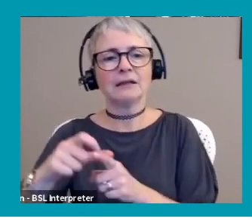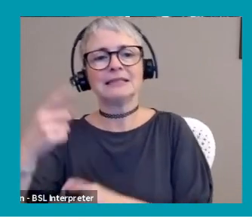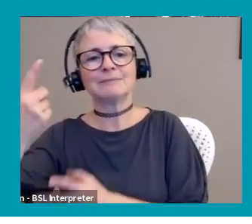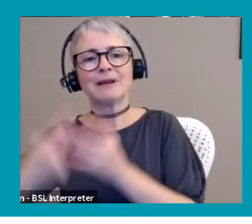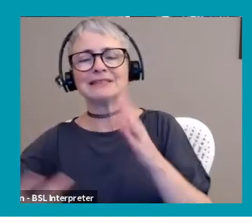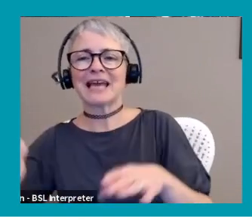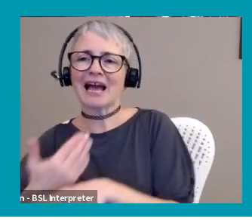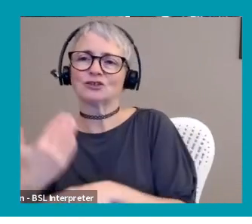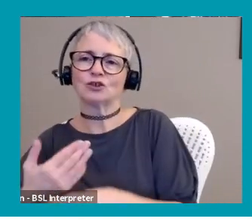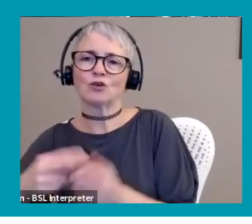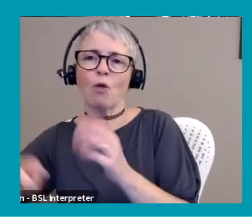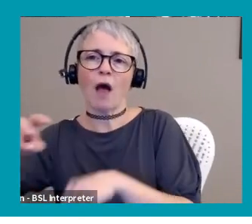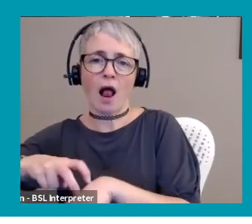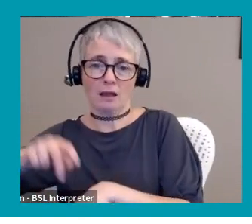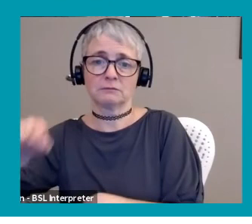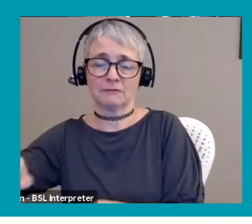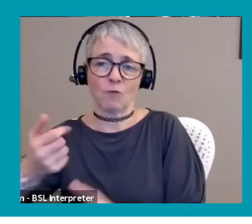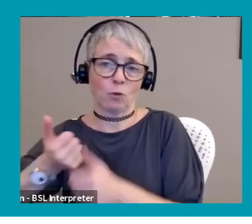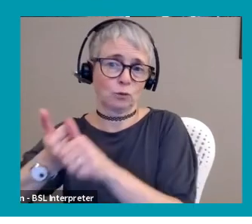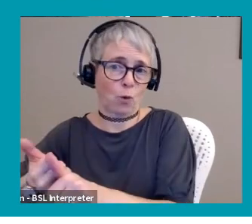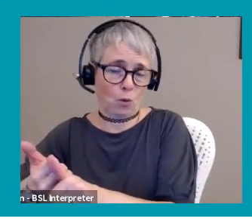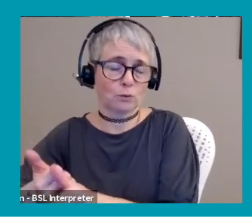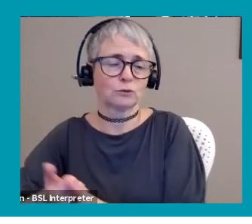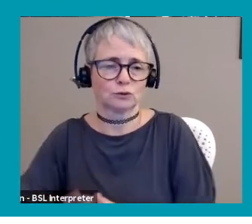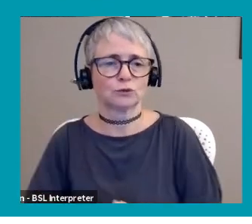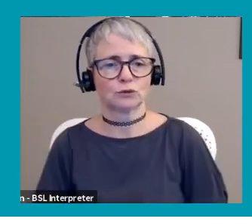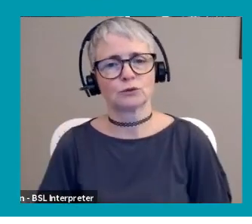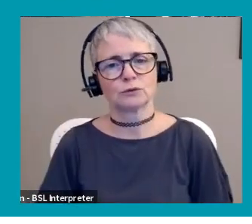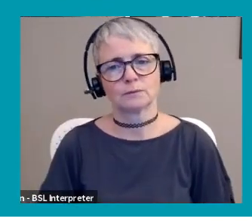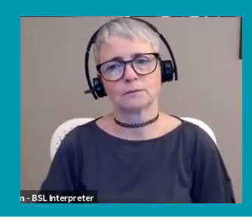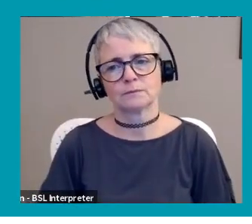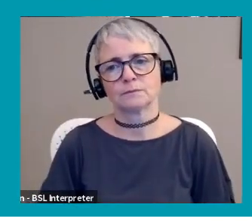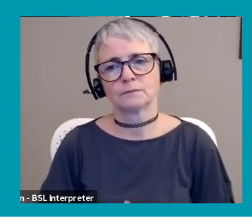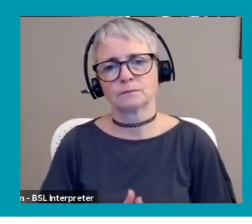that offers information and support for people with disabilities to help them find and stay in